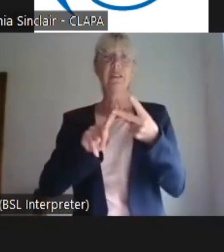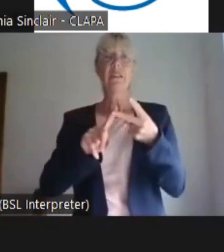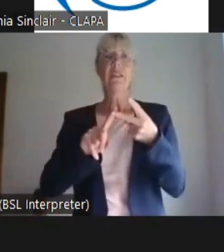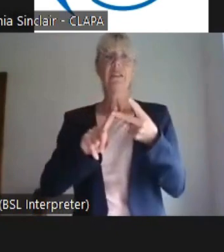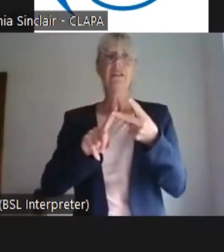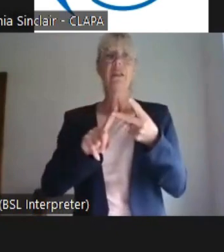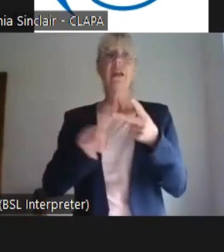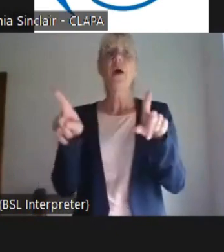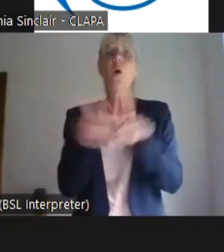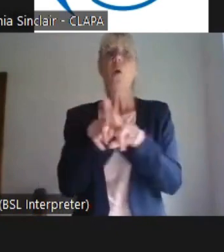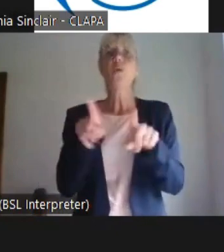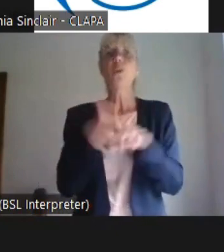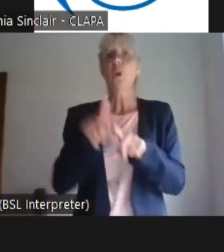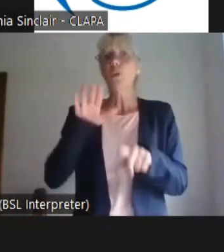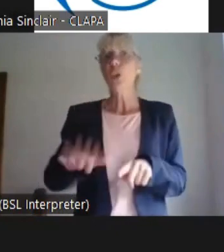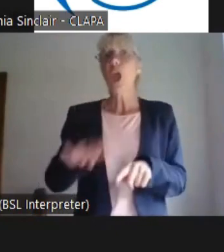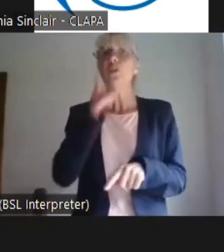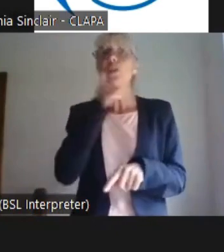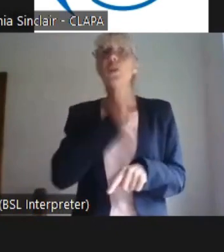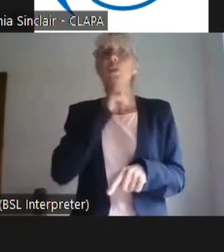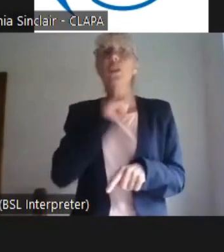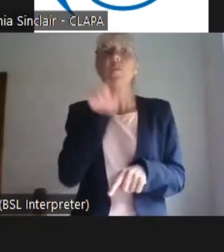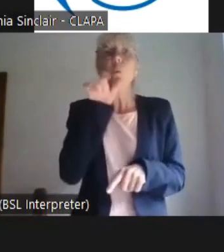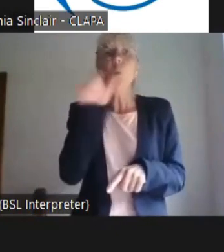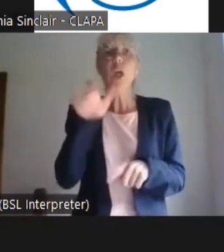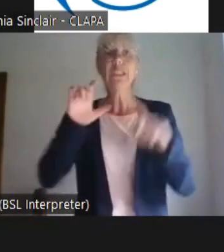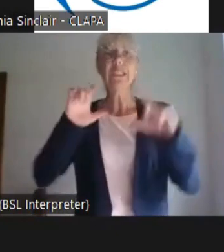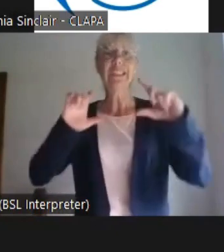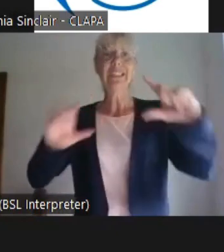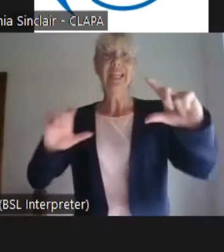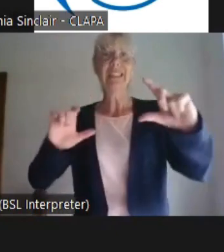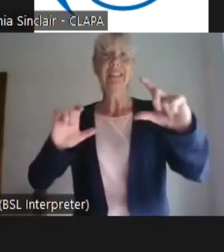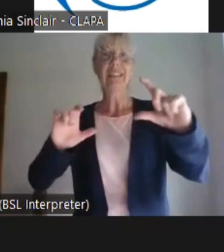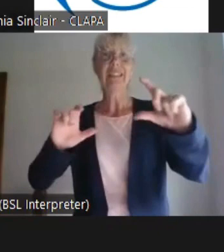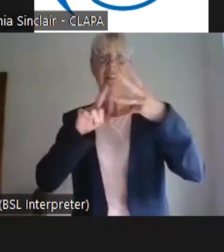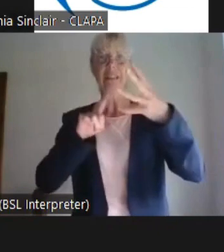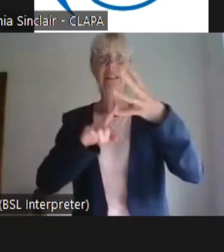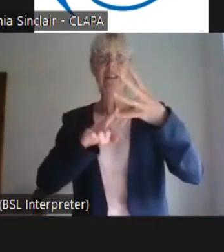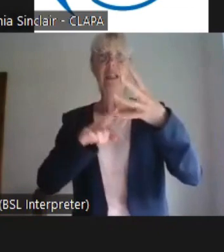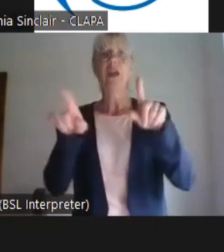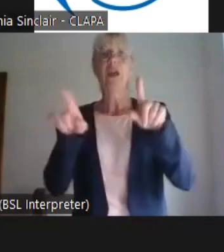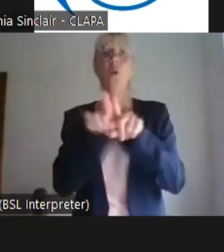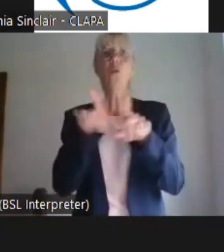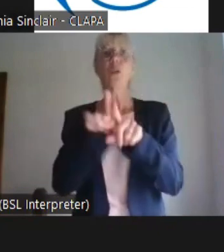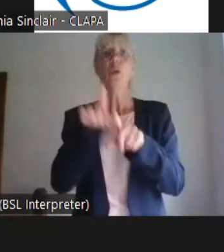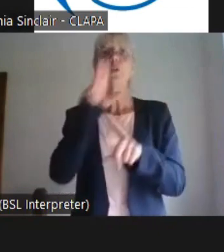use of words and sentences and in addition to their speech sounds and which is kind of how we